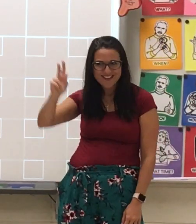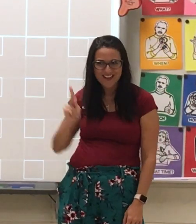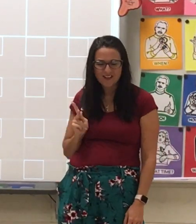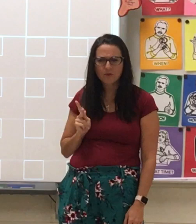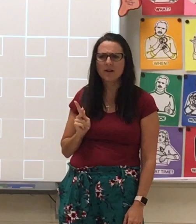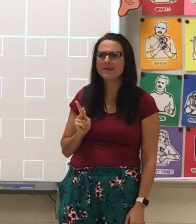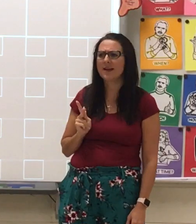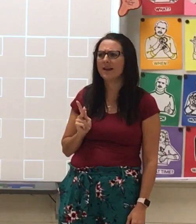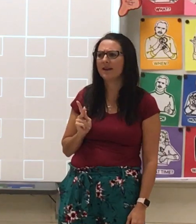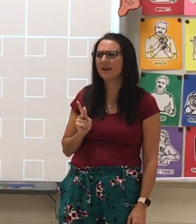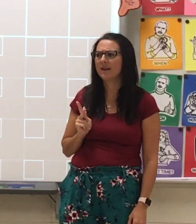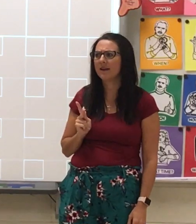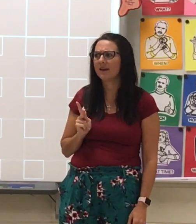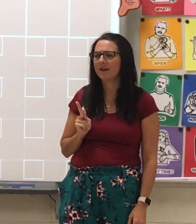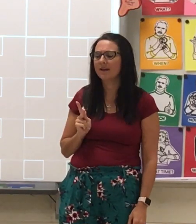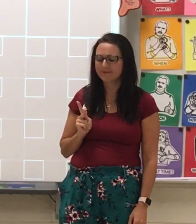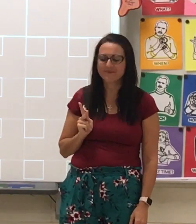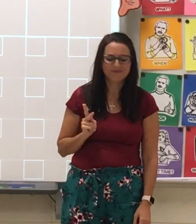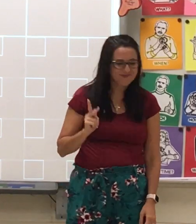What did I say? Students: Welcome back.